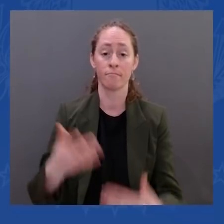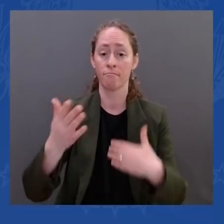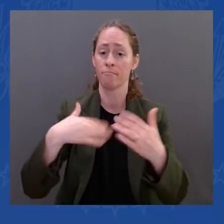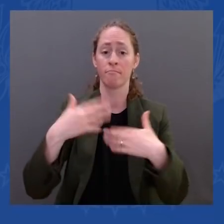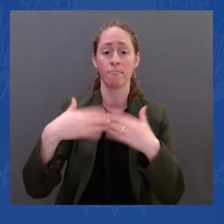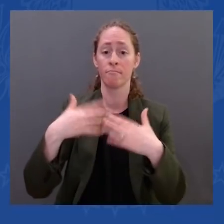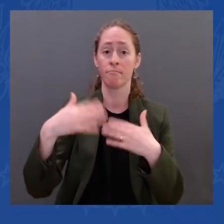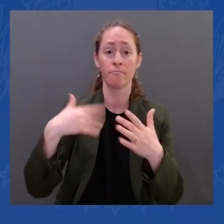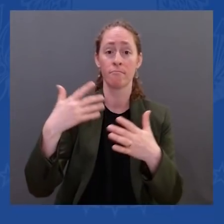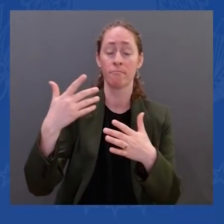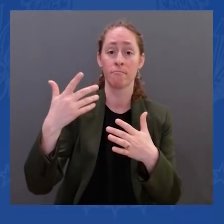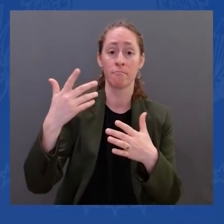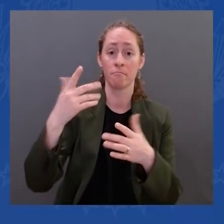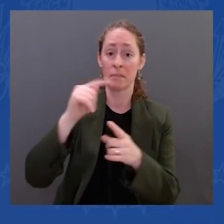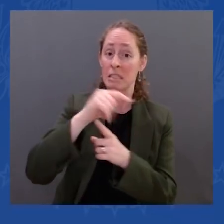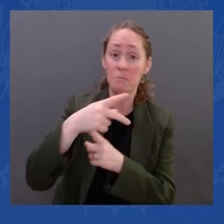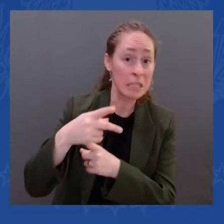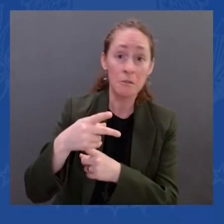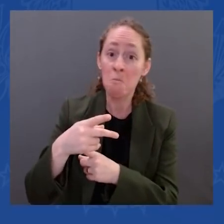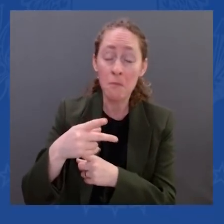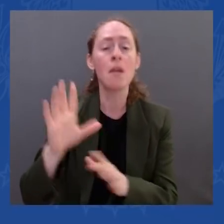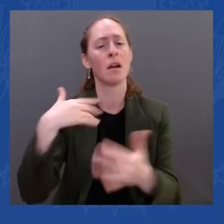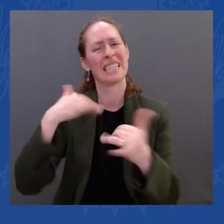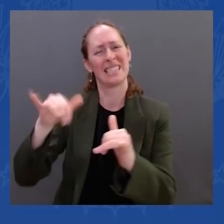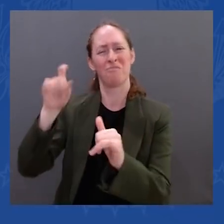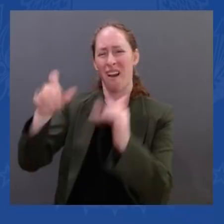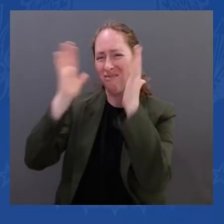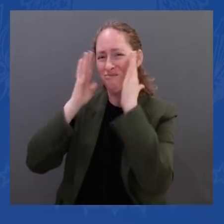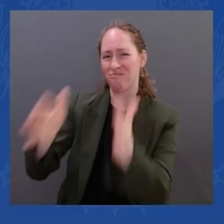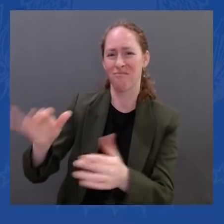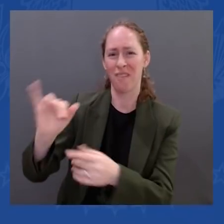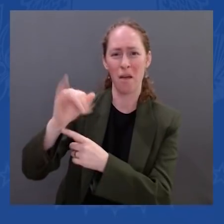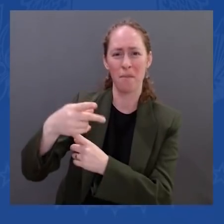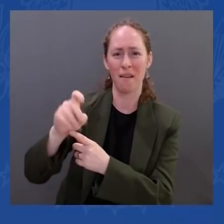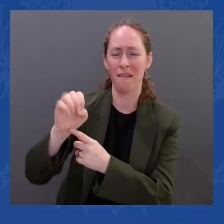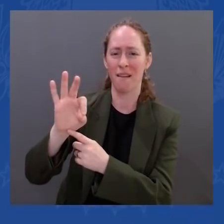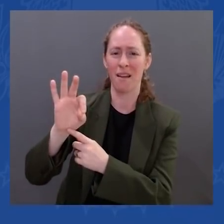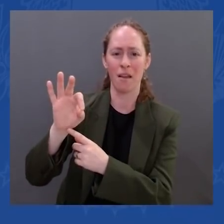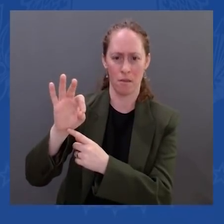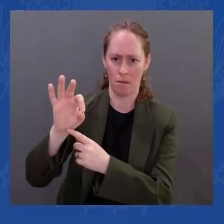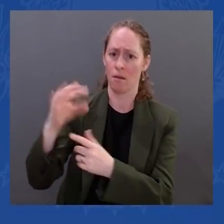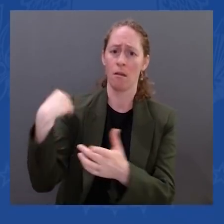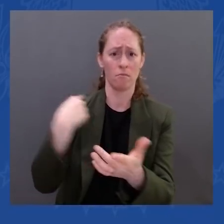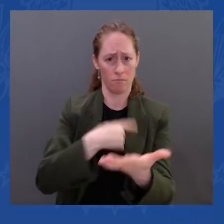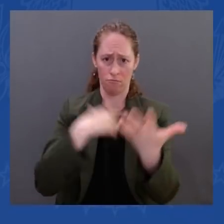is wholeheartedly welcomed by the Japanese government, and we would like to support the U.S. initiative.